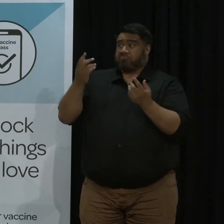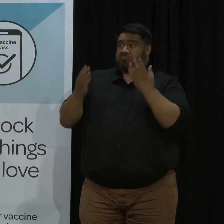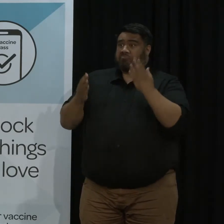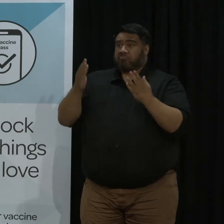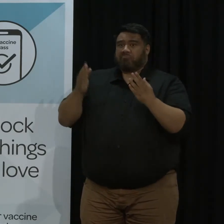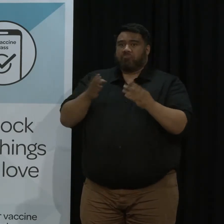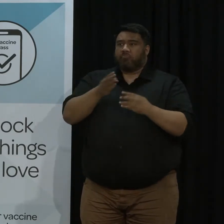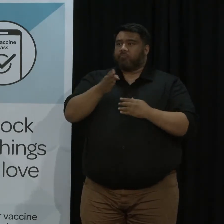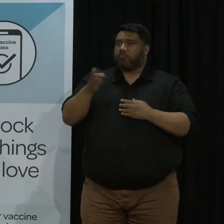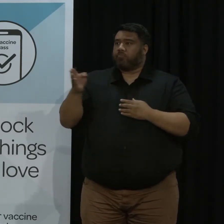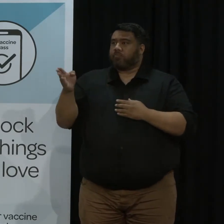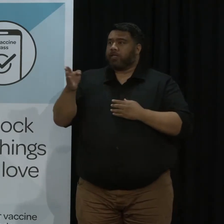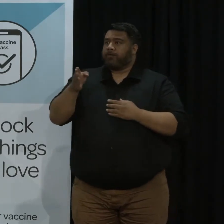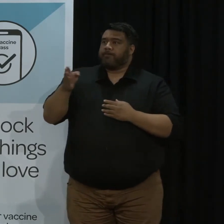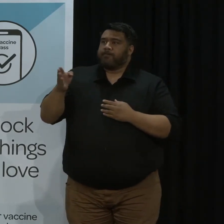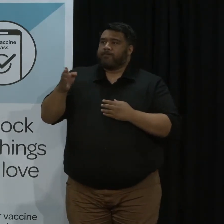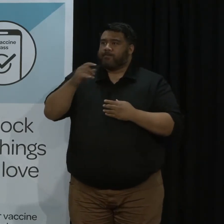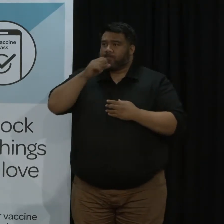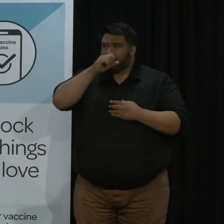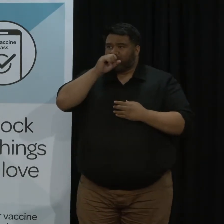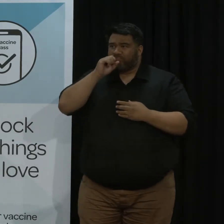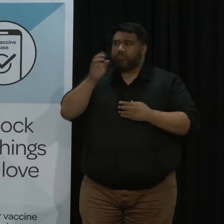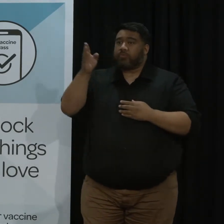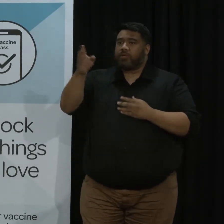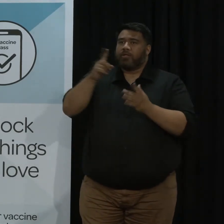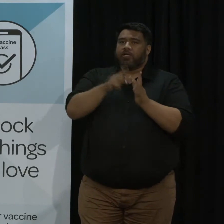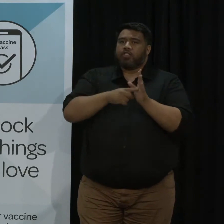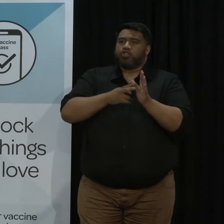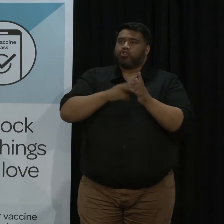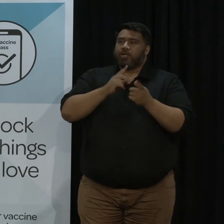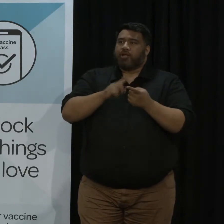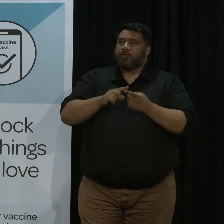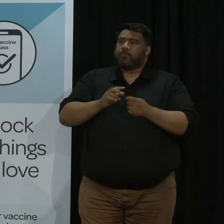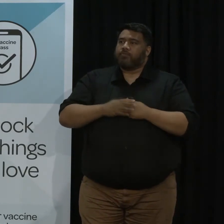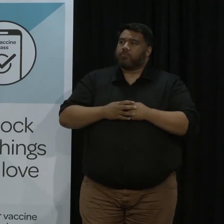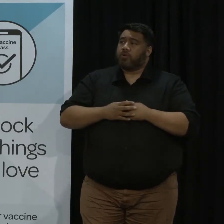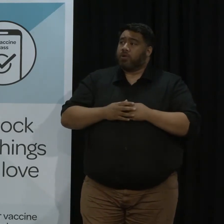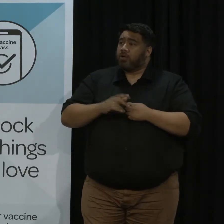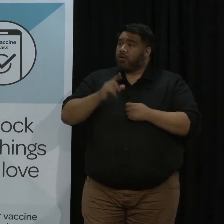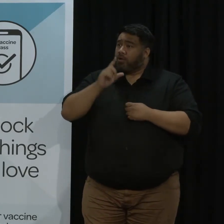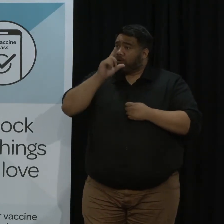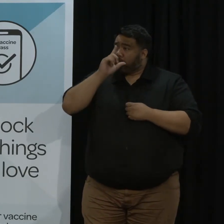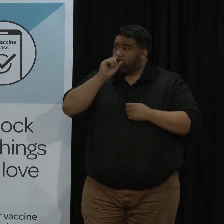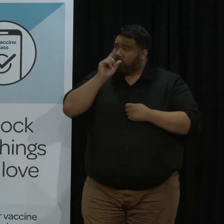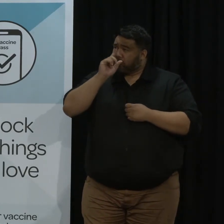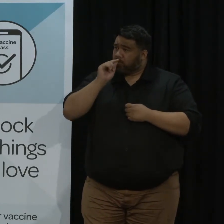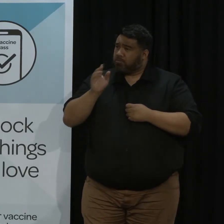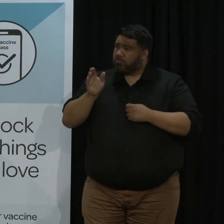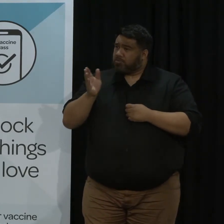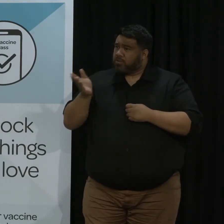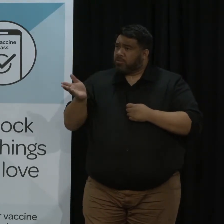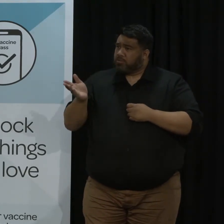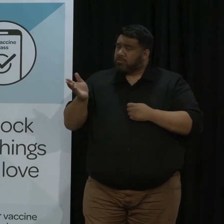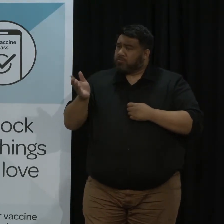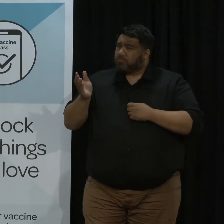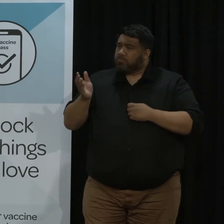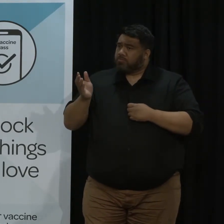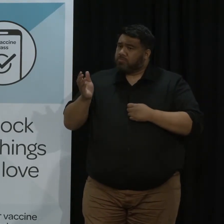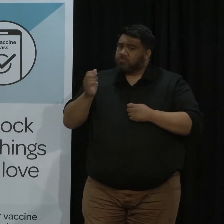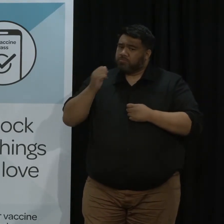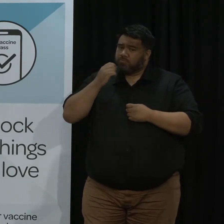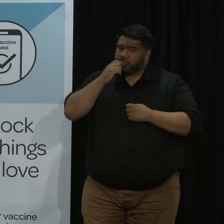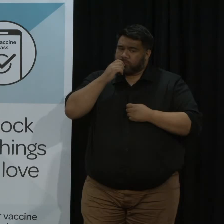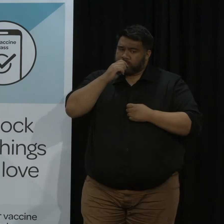have a very similar feeling to